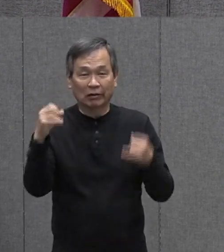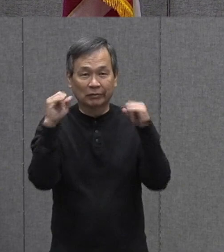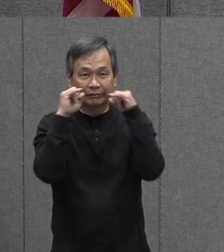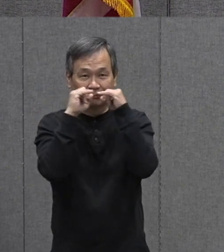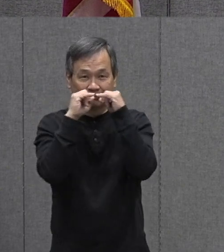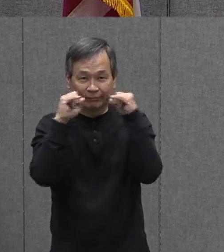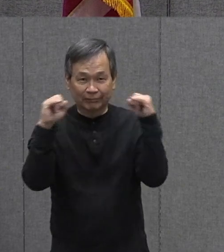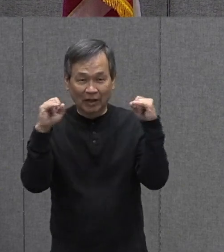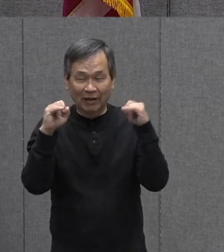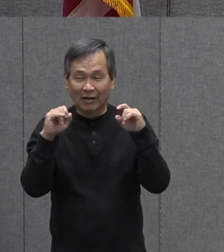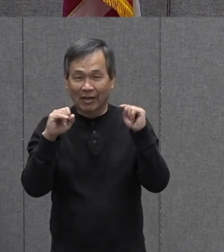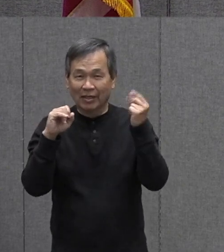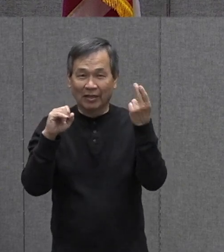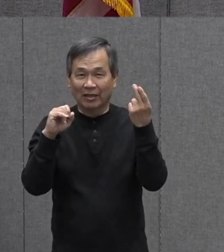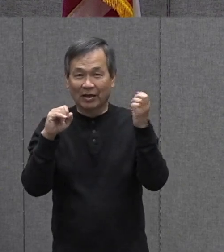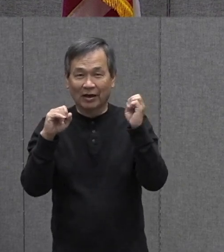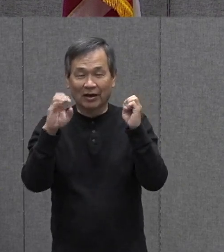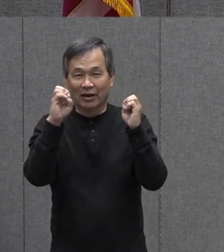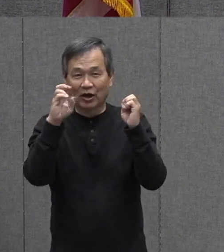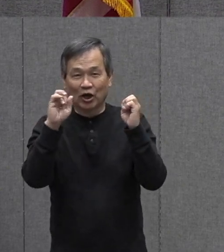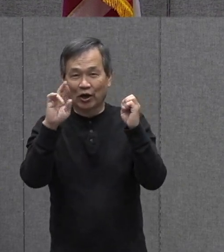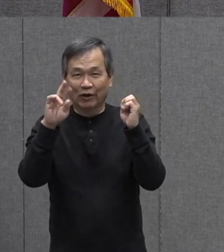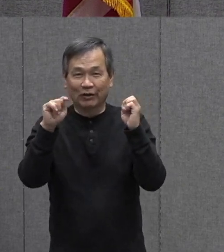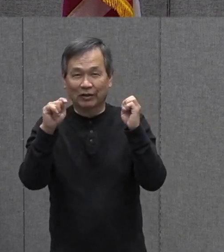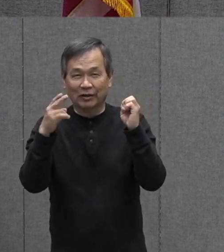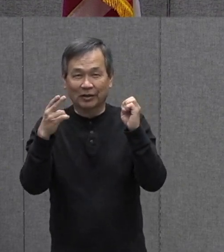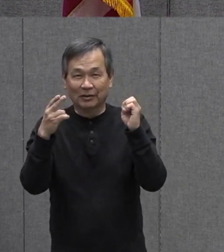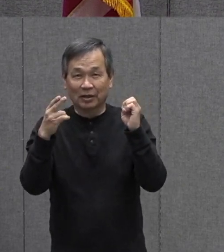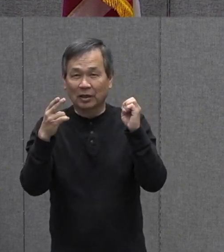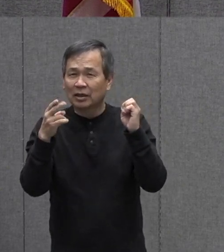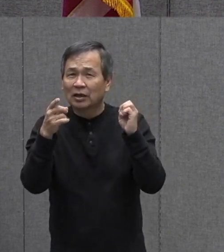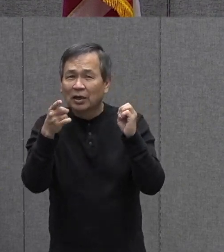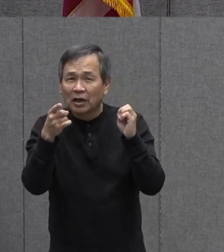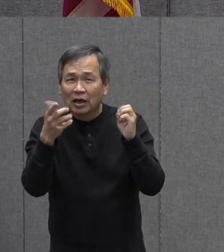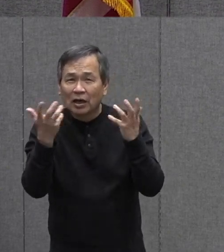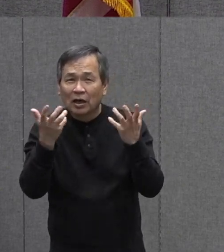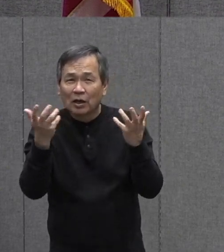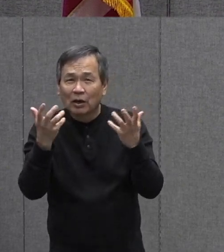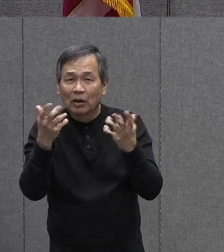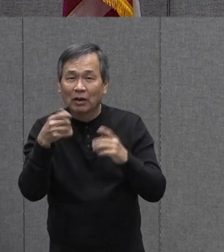The Earth. And so I asked you to think about what makes the Earth special to you?